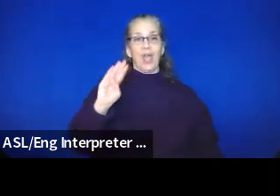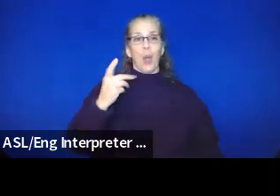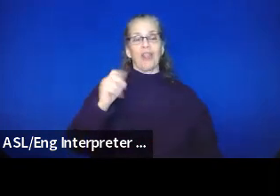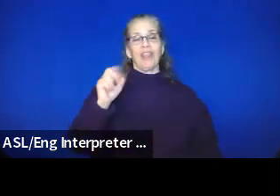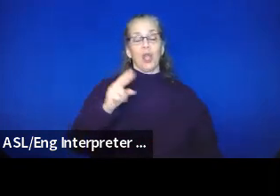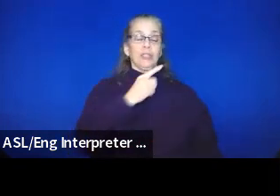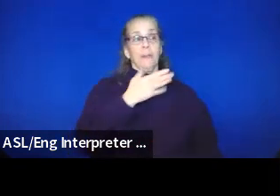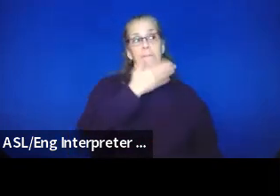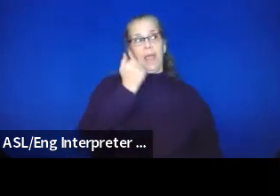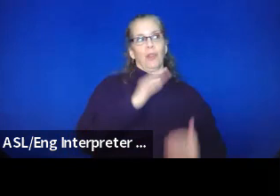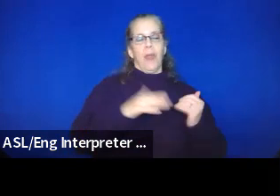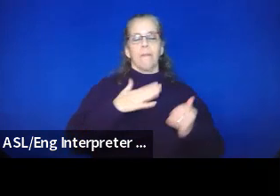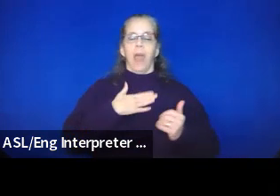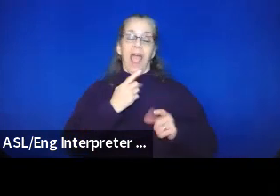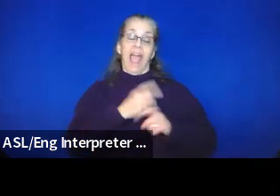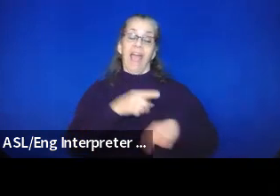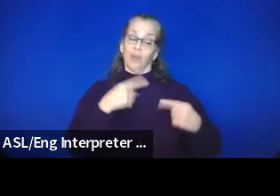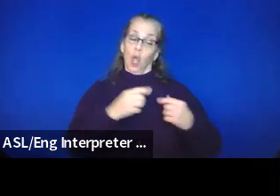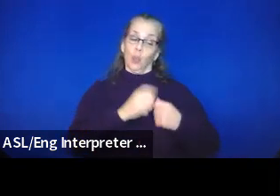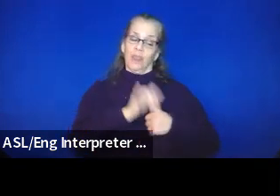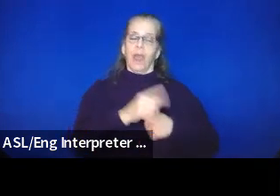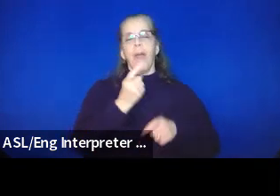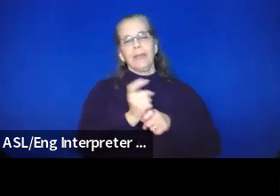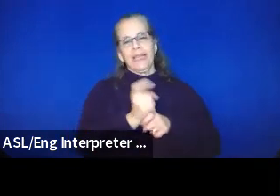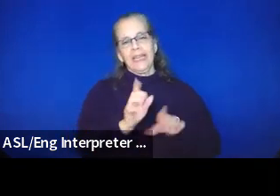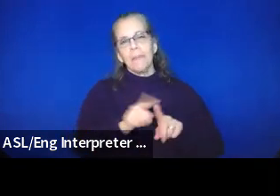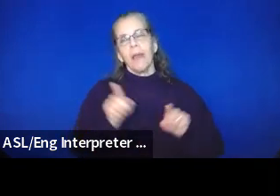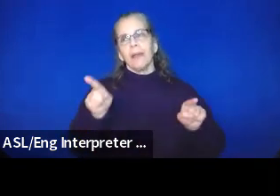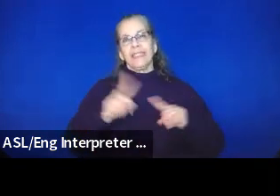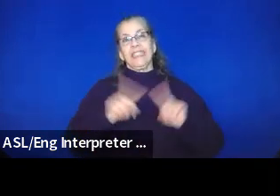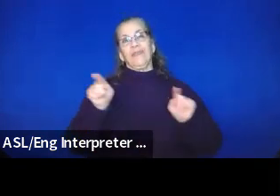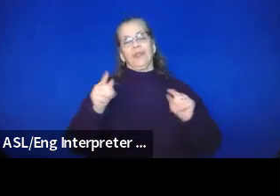But just kidding. In general, I don't see a major differences